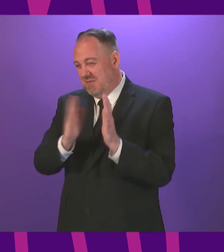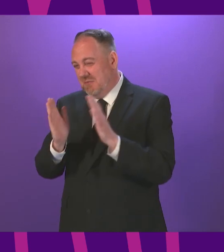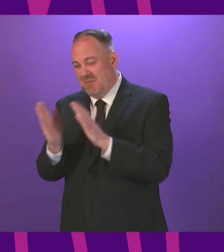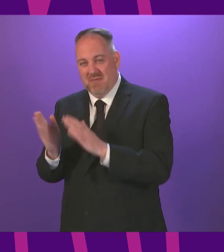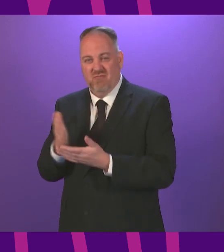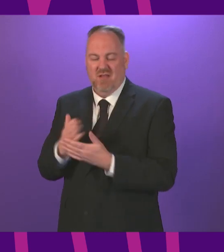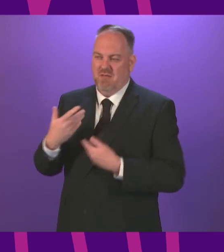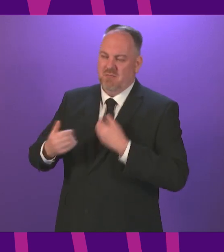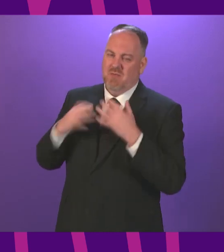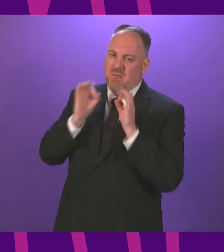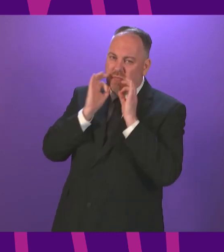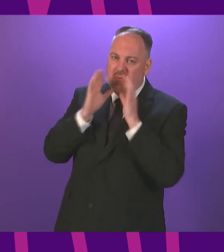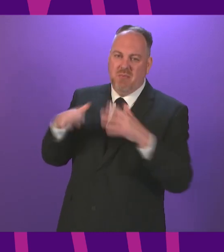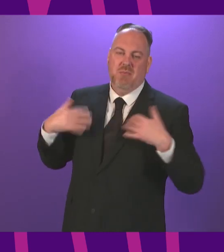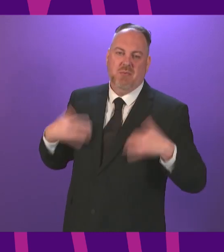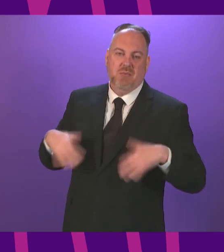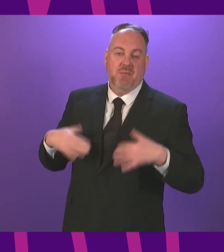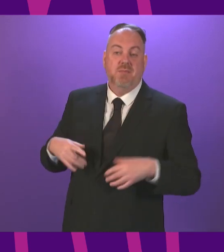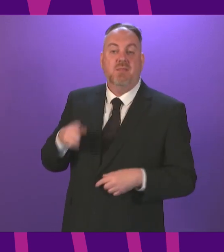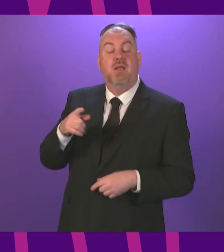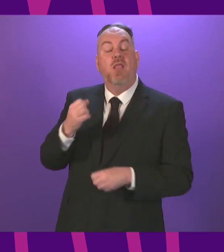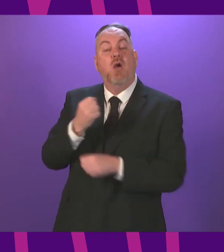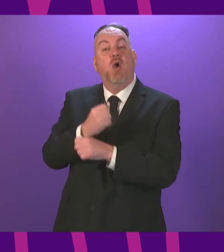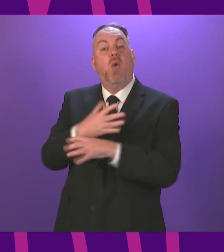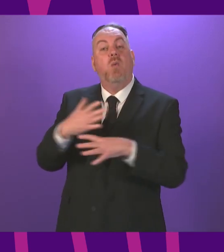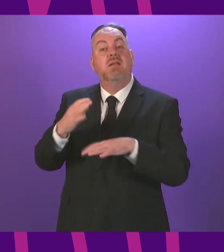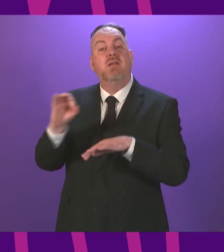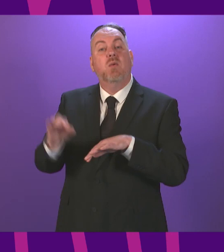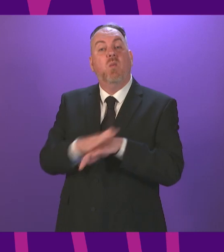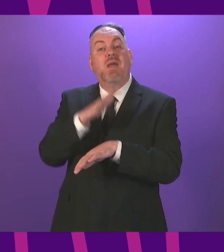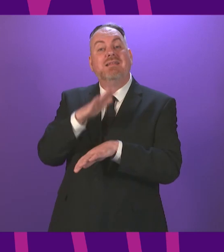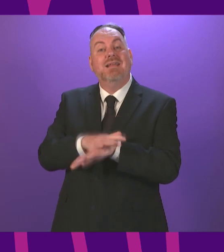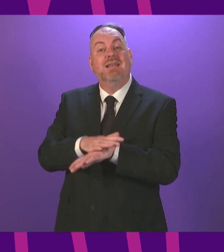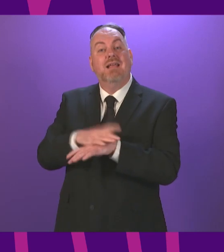As the Queen remarked on her golden wedding anniversary, “he is someone who doesn’t take easily to compliments”,